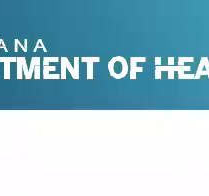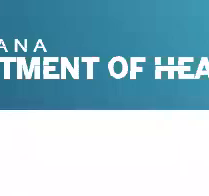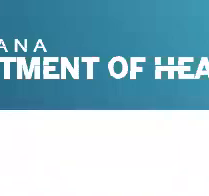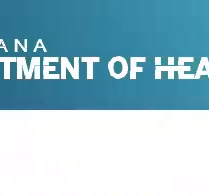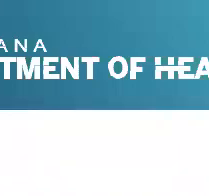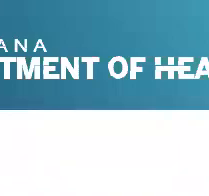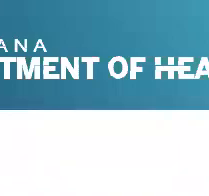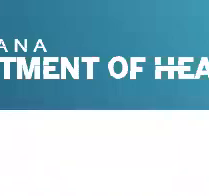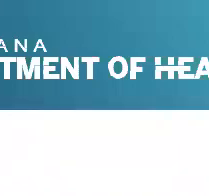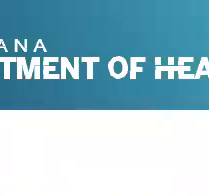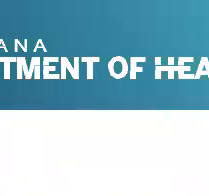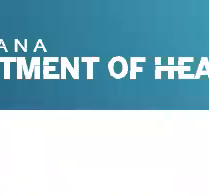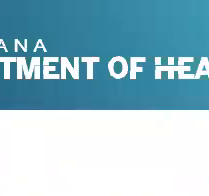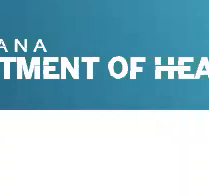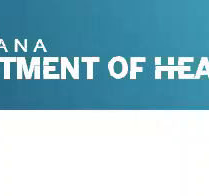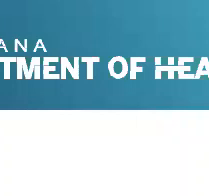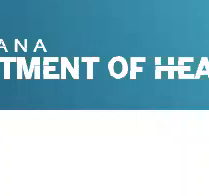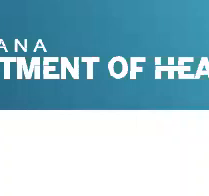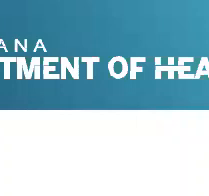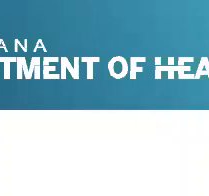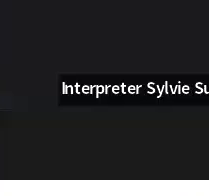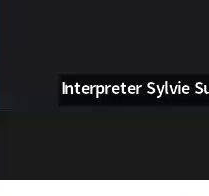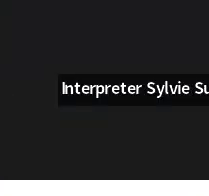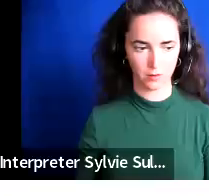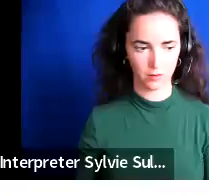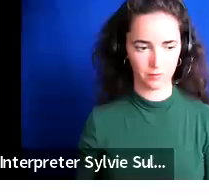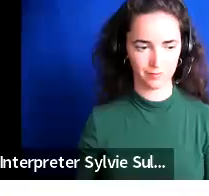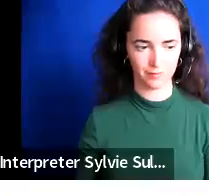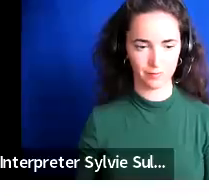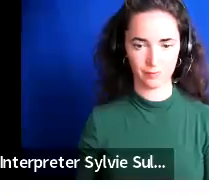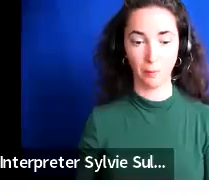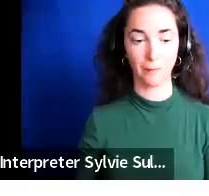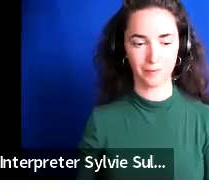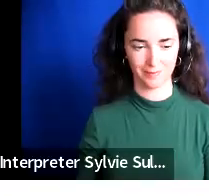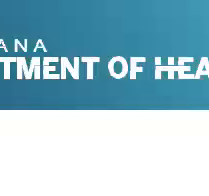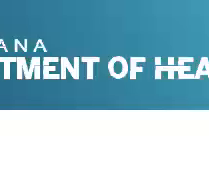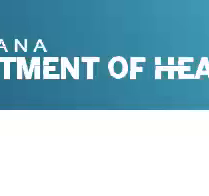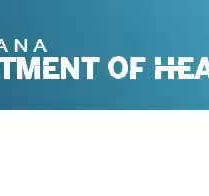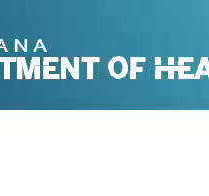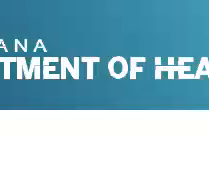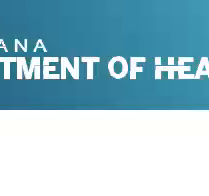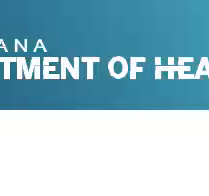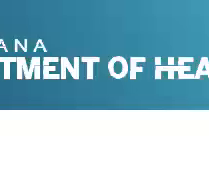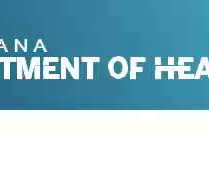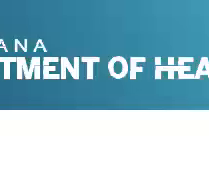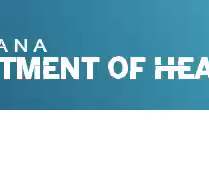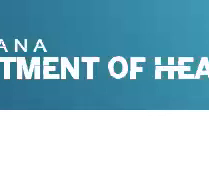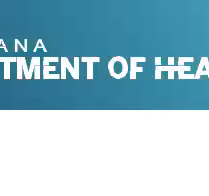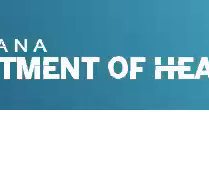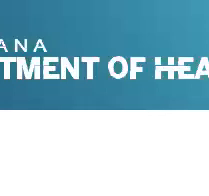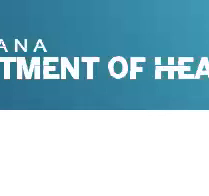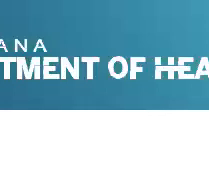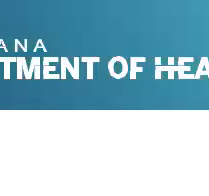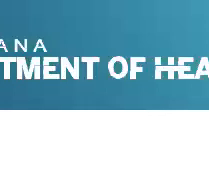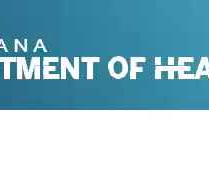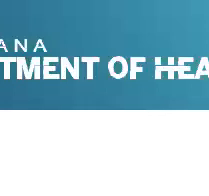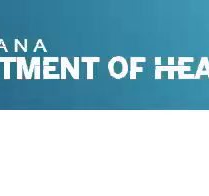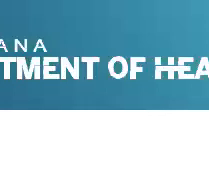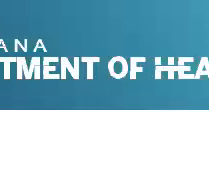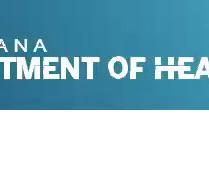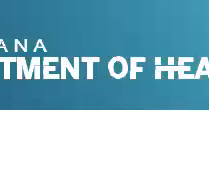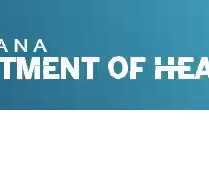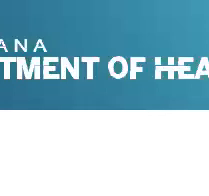Hi everyone, and welcome to the last session of the second day of the Governor's office a disability affairs Conference.